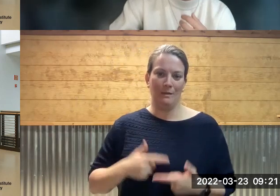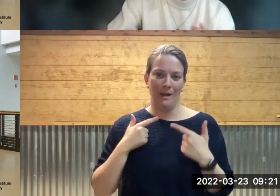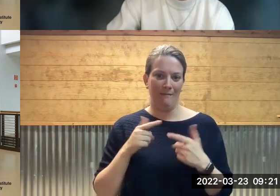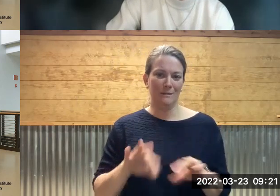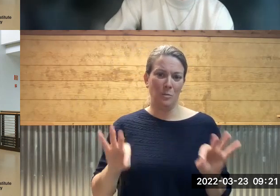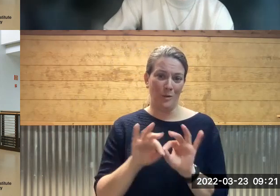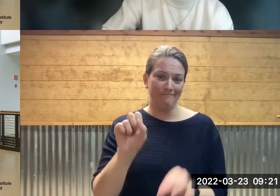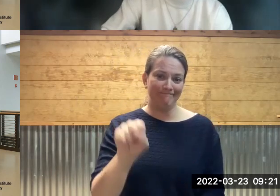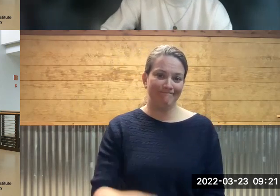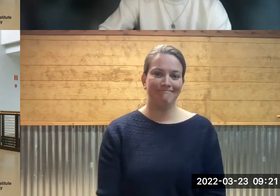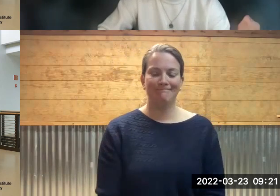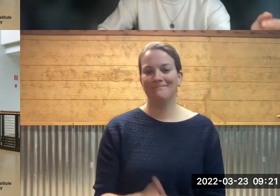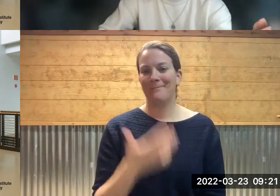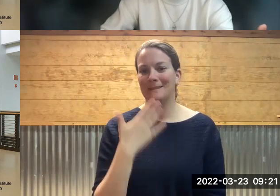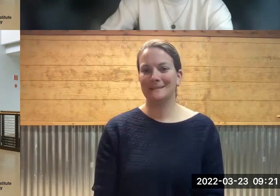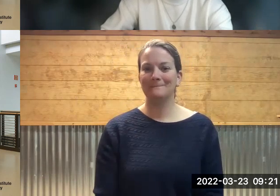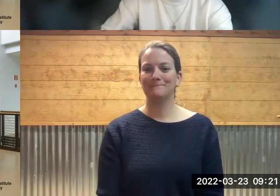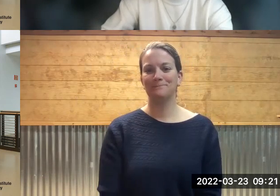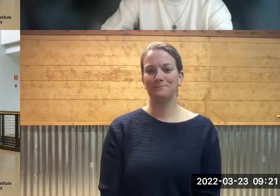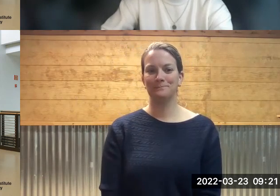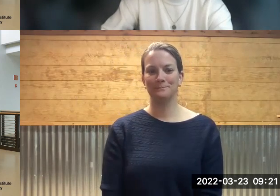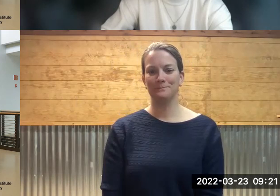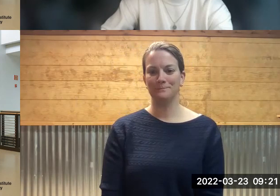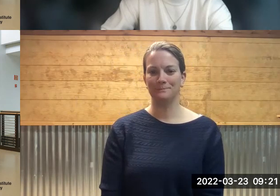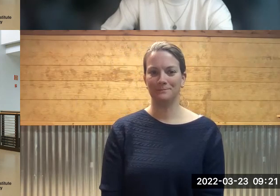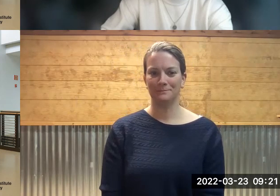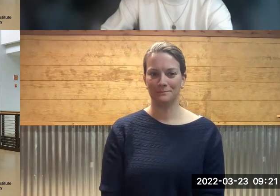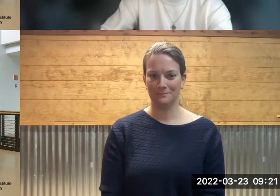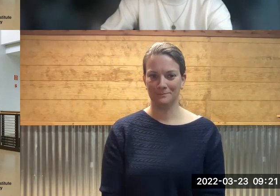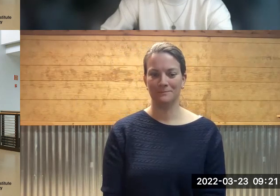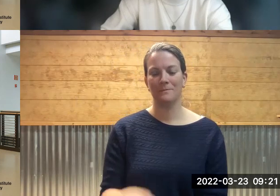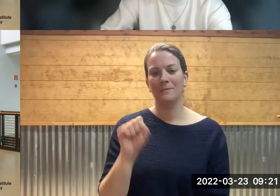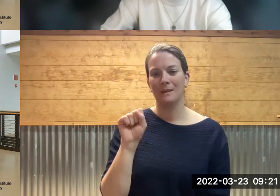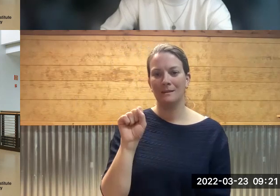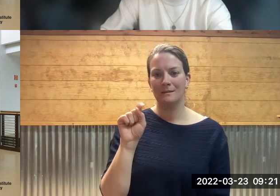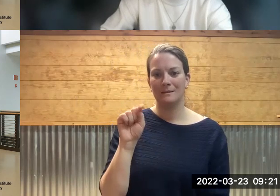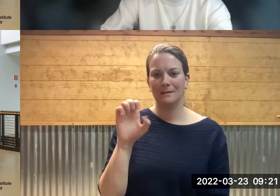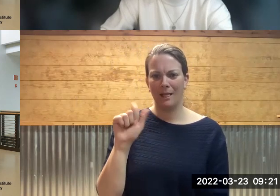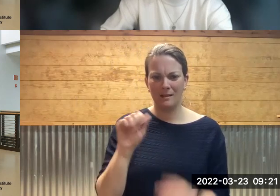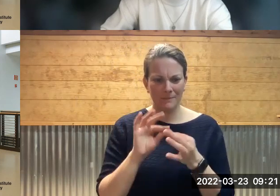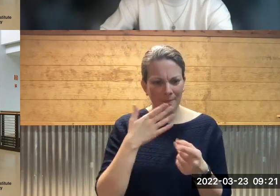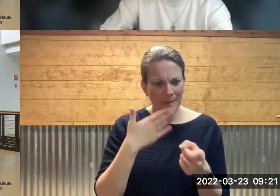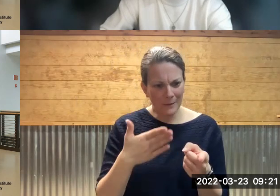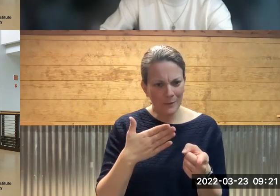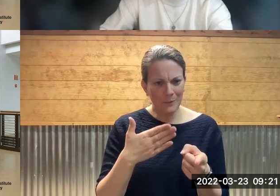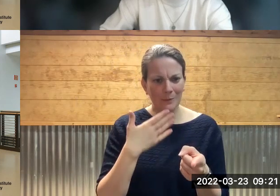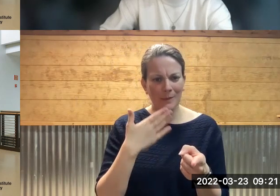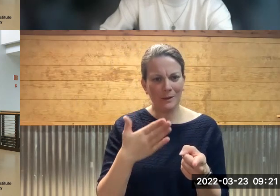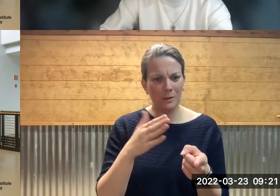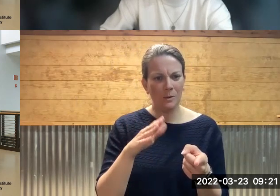Thank you. She did. Do you mind if I ask you? She yet is so.